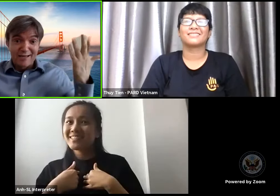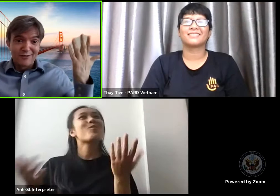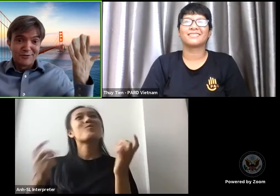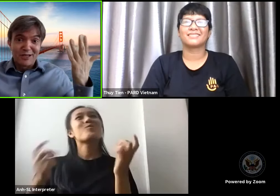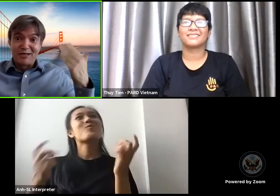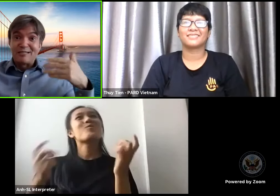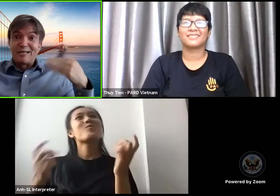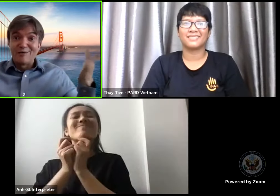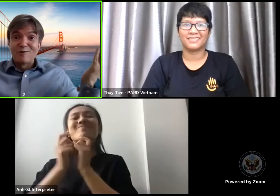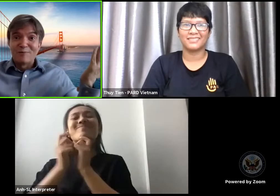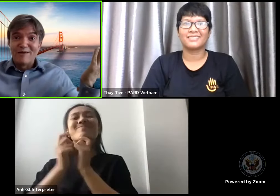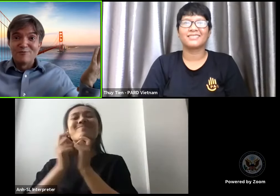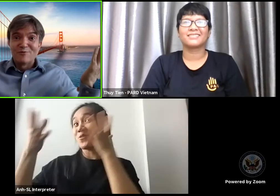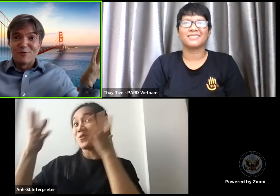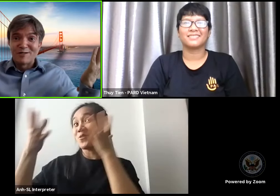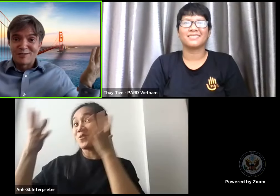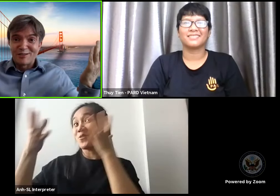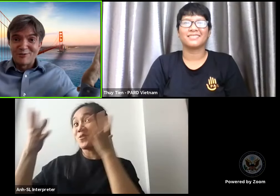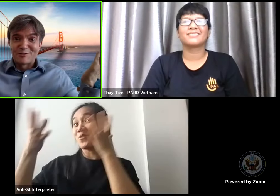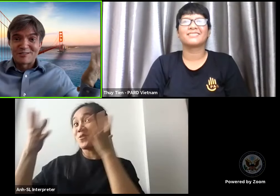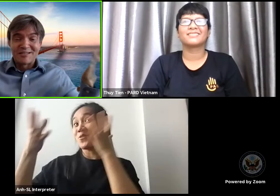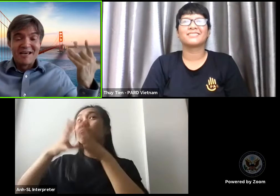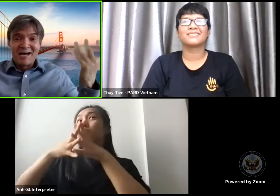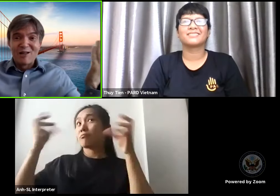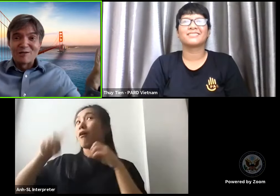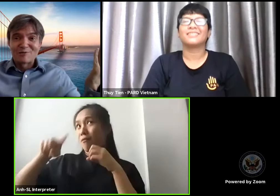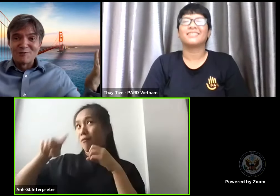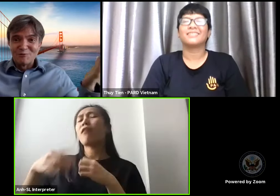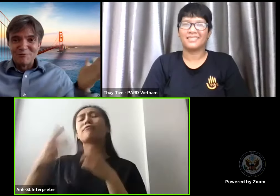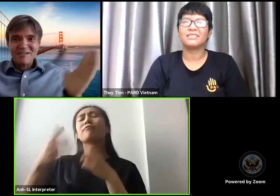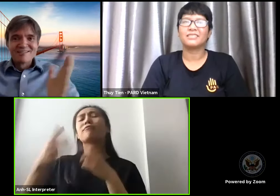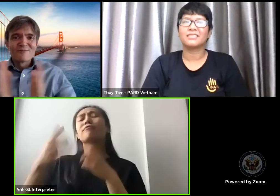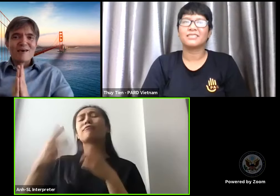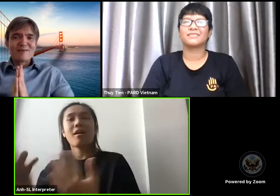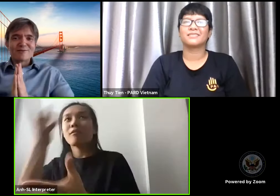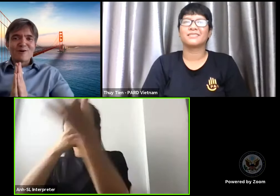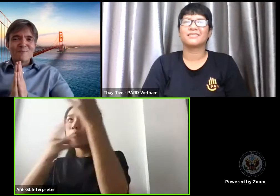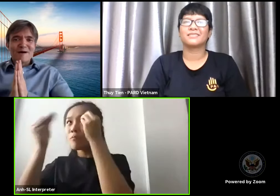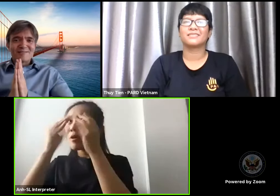learned a lot and i hope everyone watching learns a lot too. So, thank you so much!